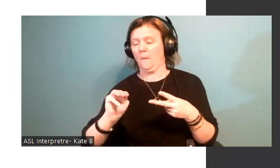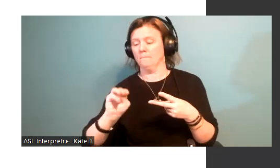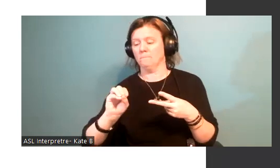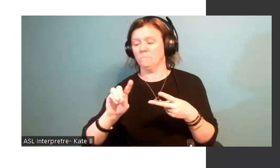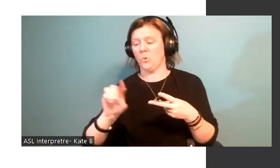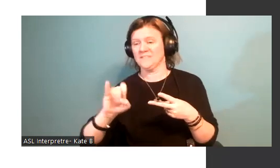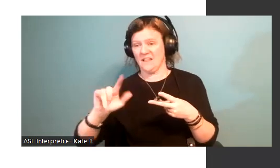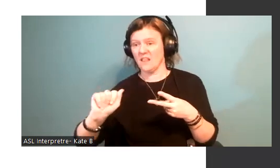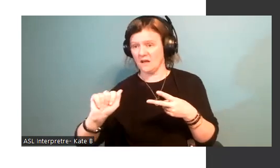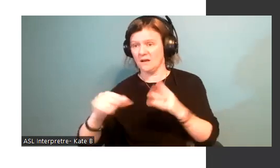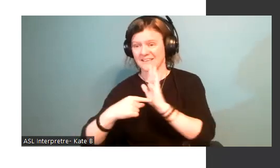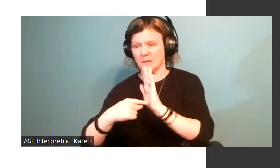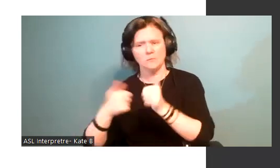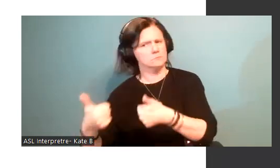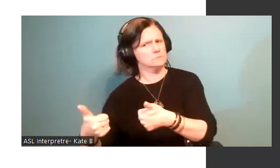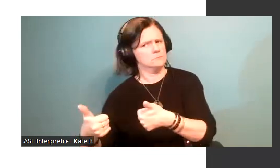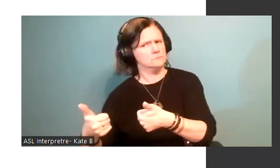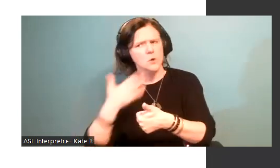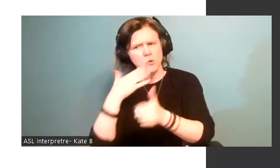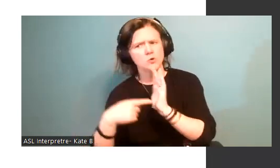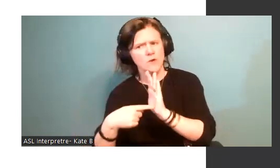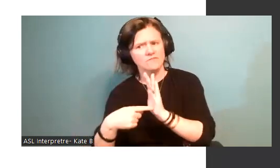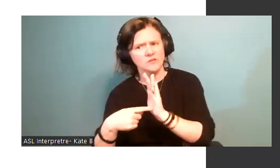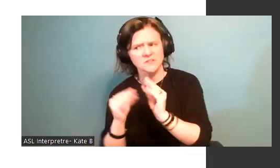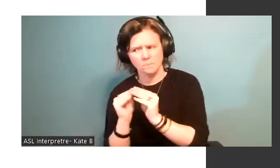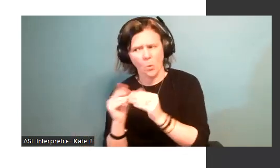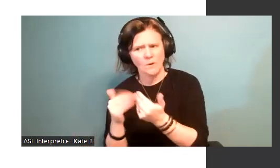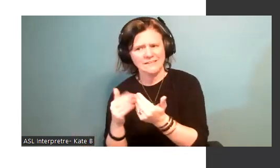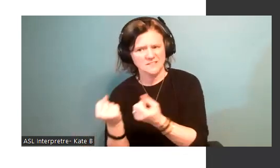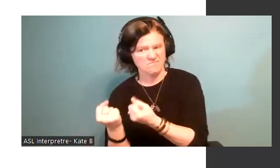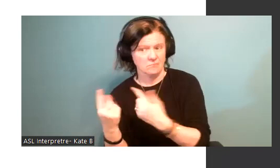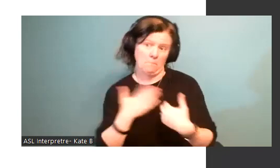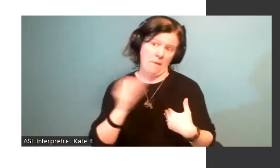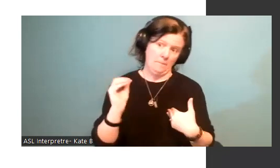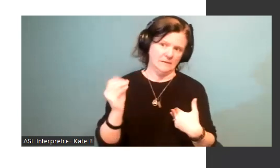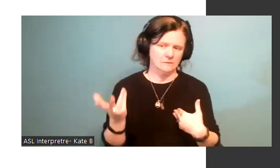is really good. it is pretty much going to be your starting place. The Mozilla developing